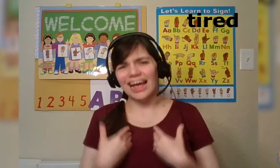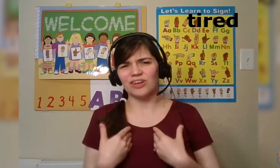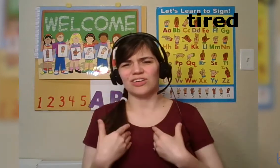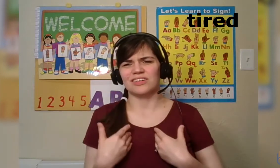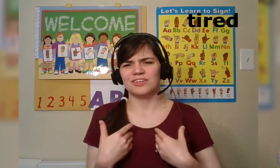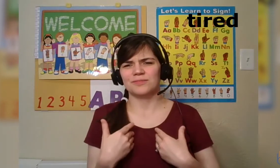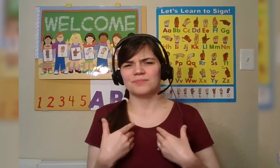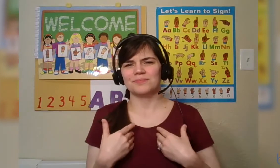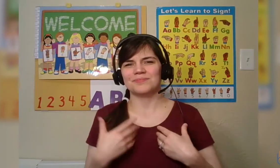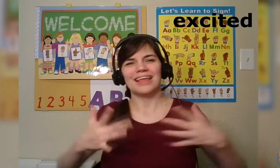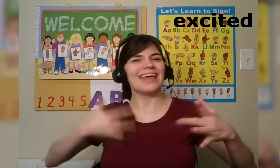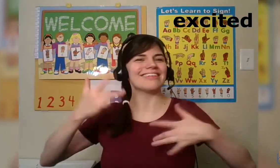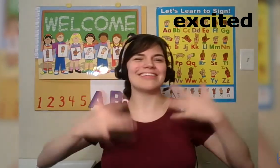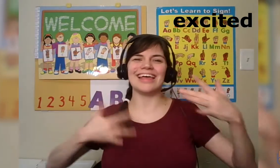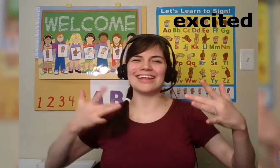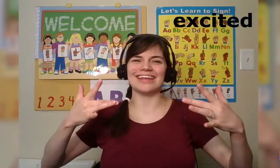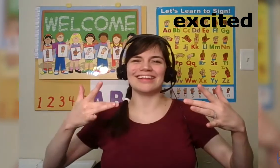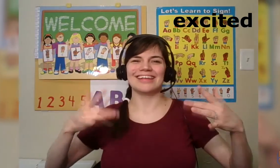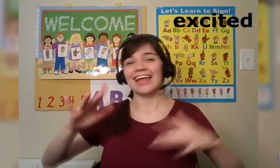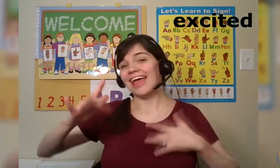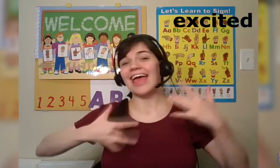Excited. Excited.